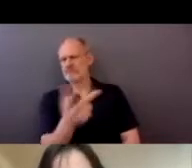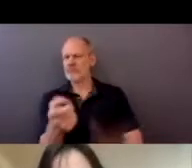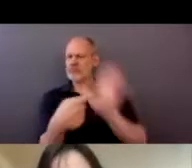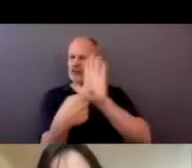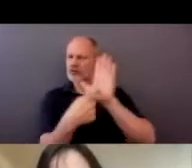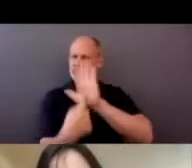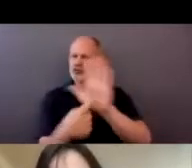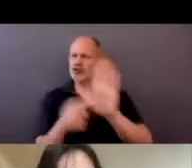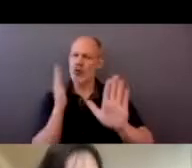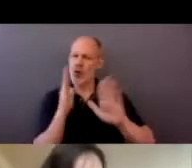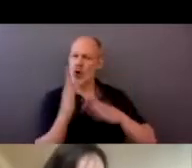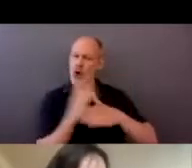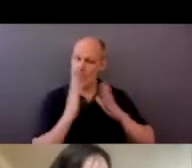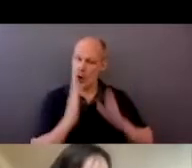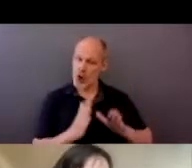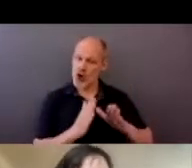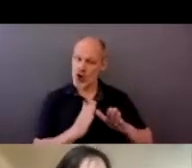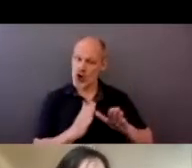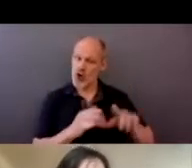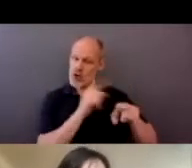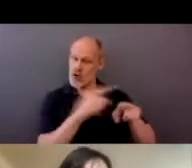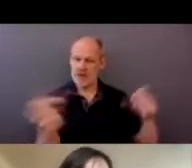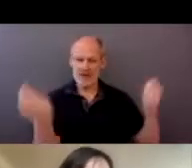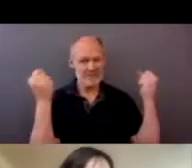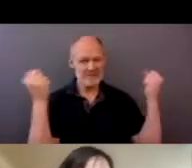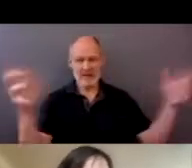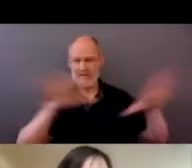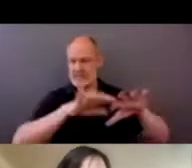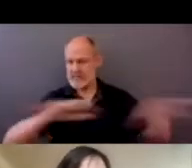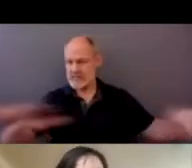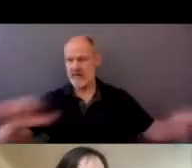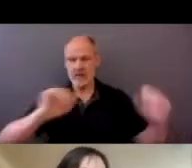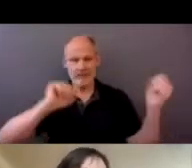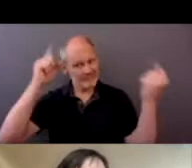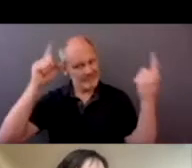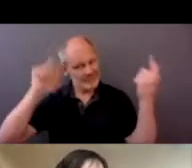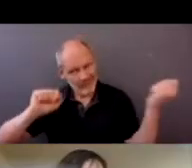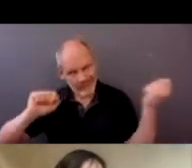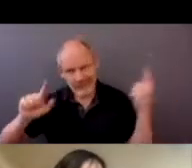different relationships that we have and how important they are for us to run these programs.